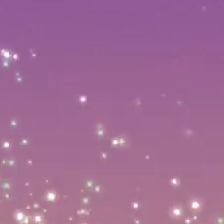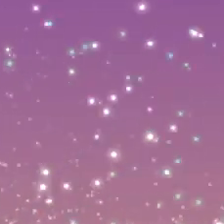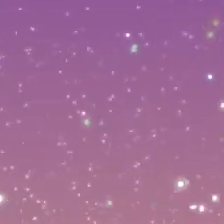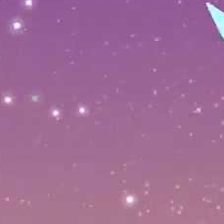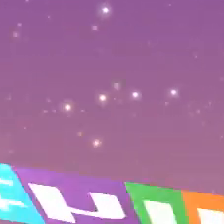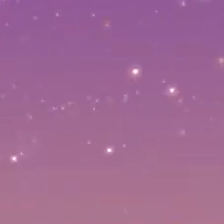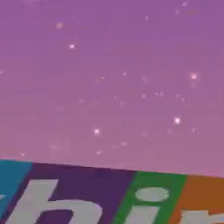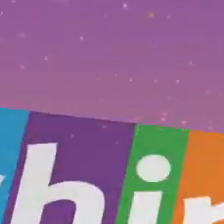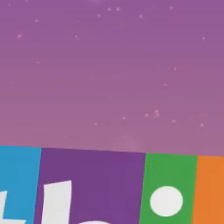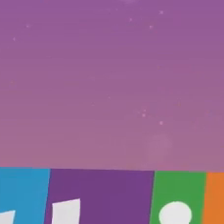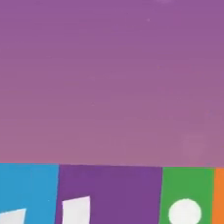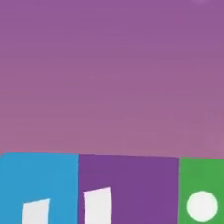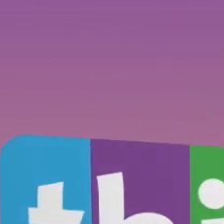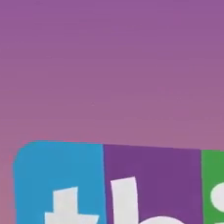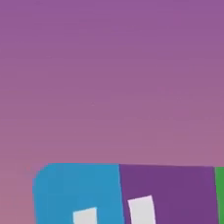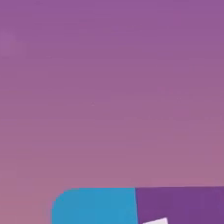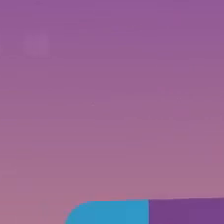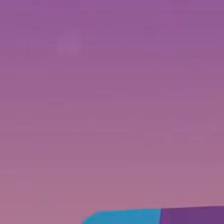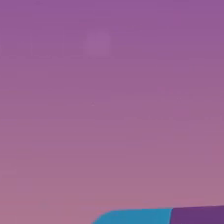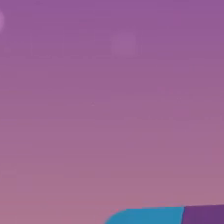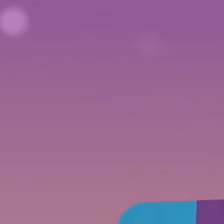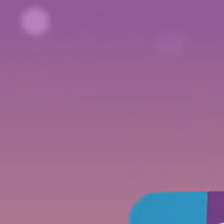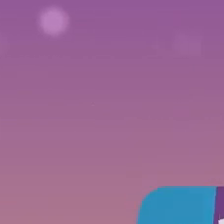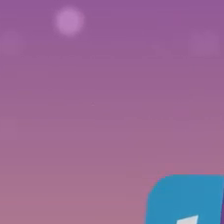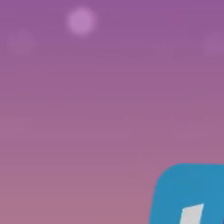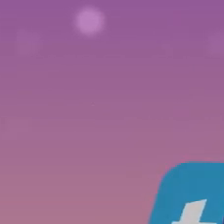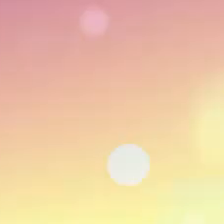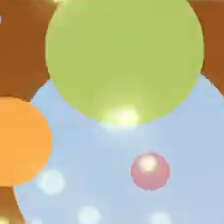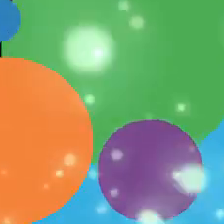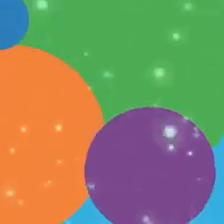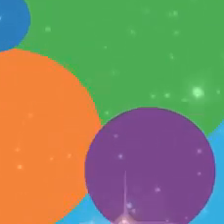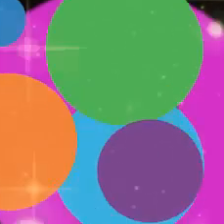[Child] Thinking@home